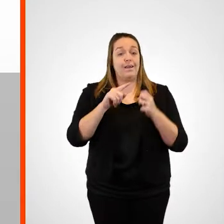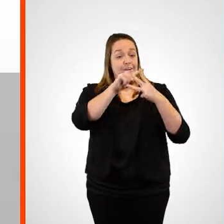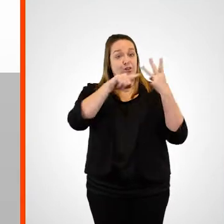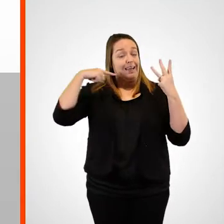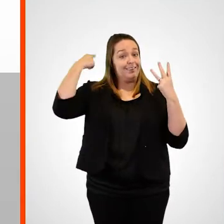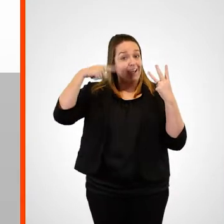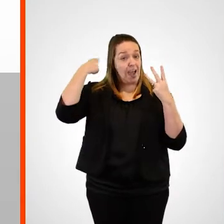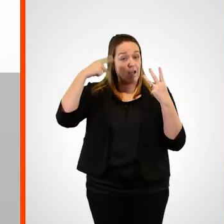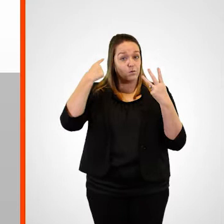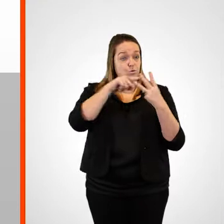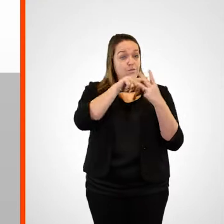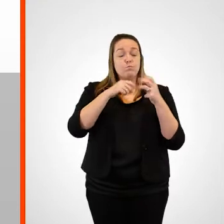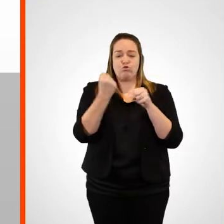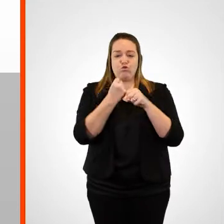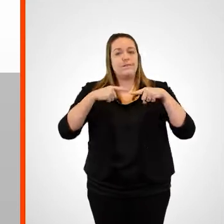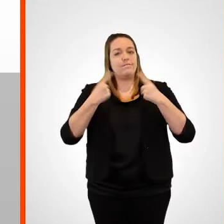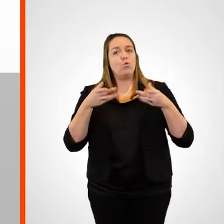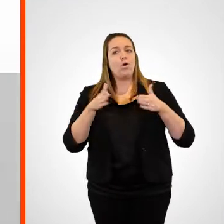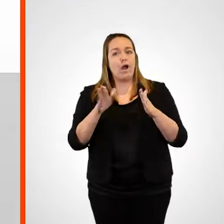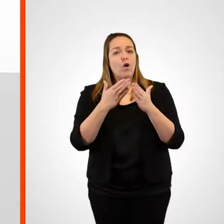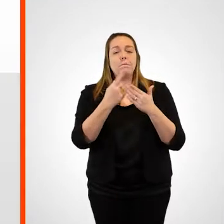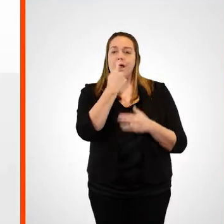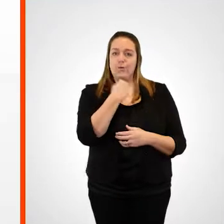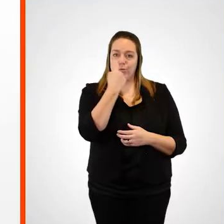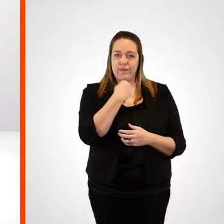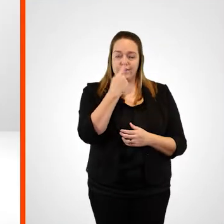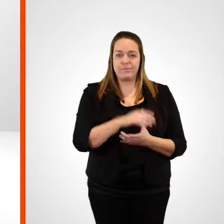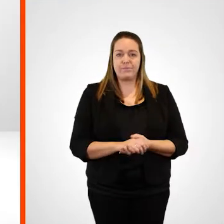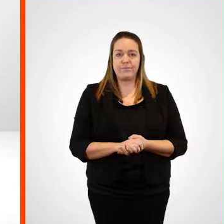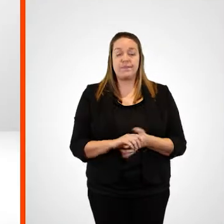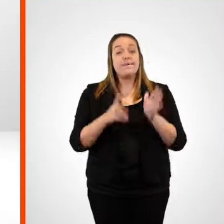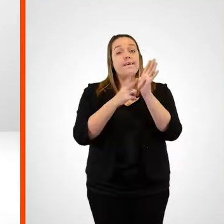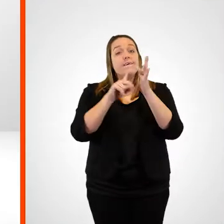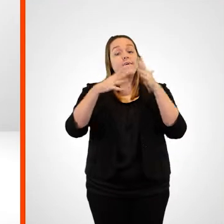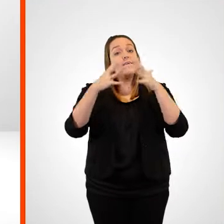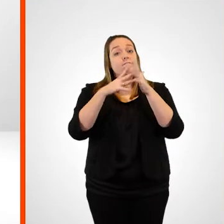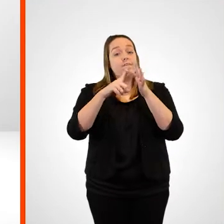very different on the mouth. Vowel placements - there are several,